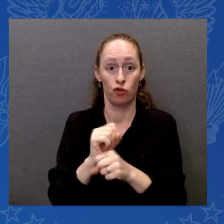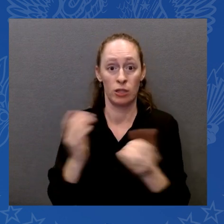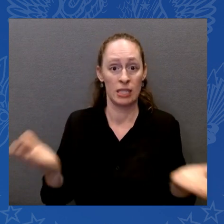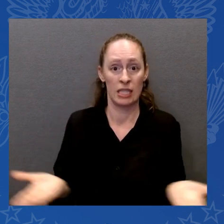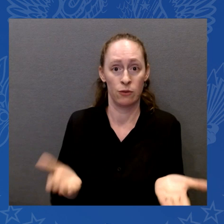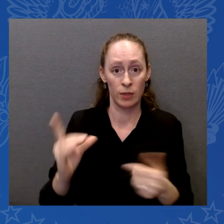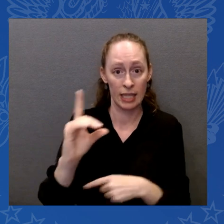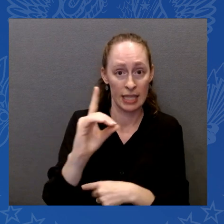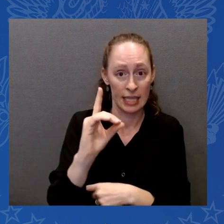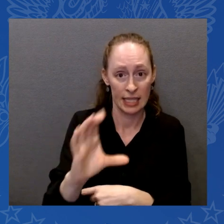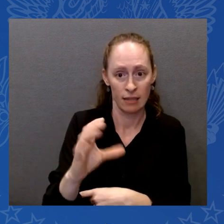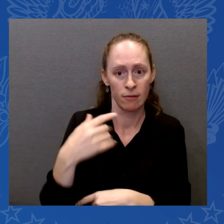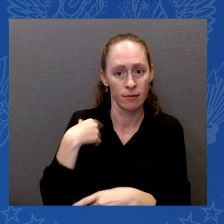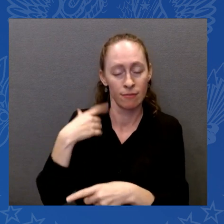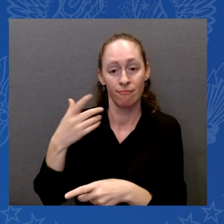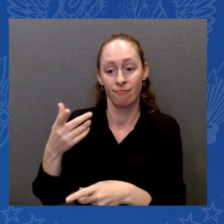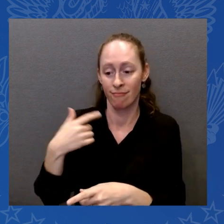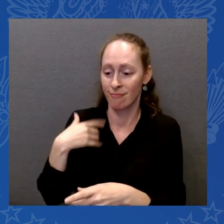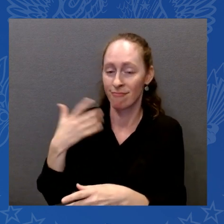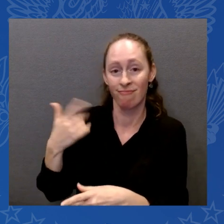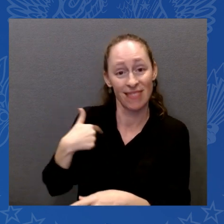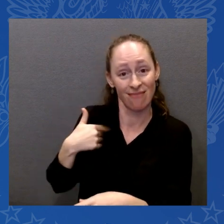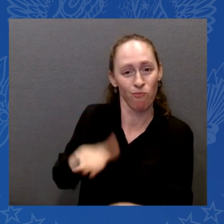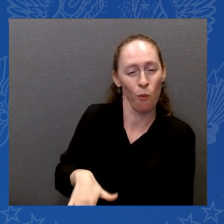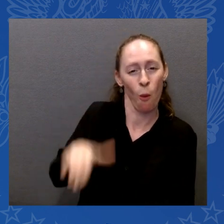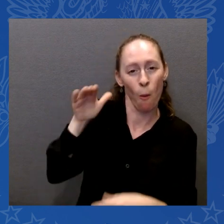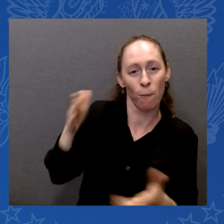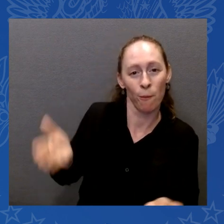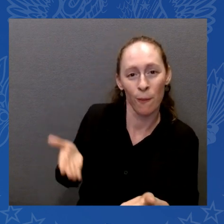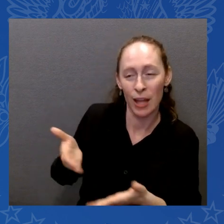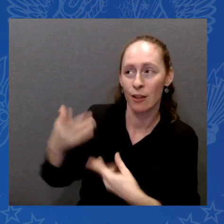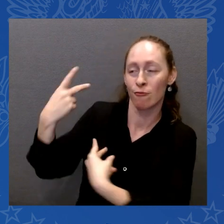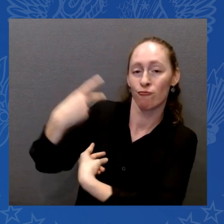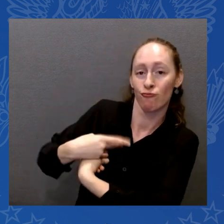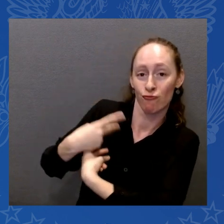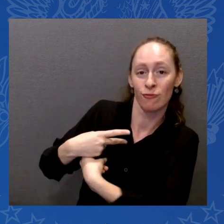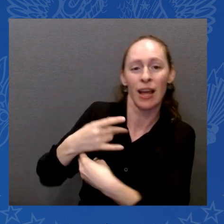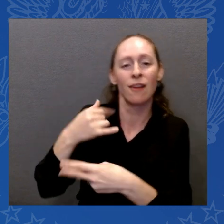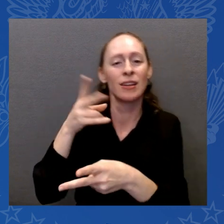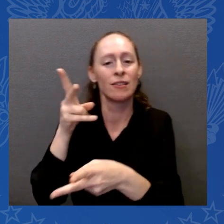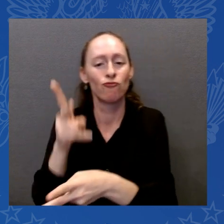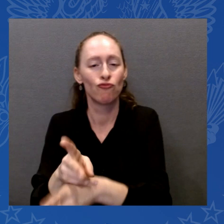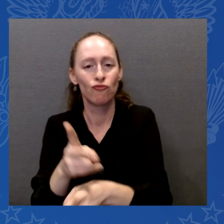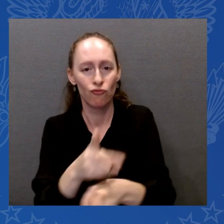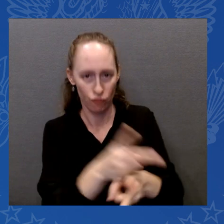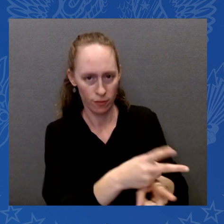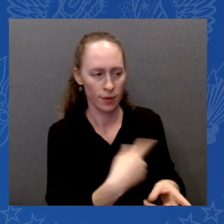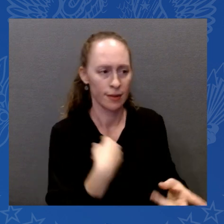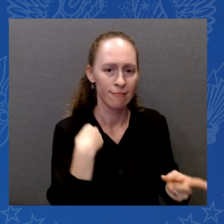a community that I serve every day, working to expand access to comprehensive reproductive health care,